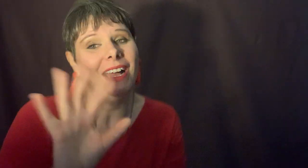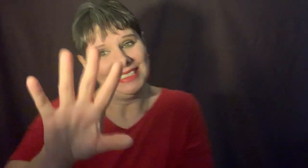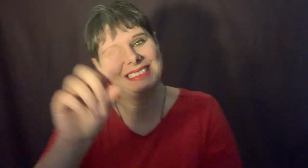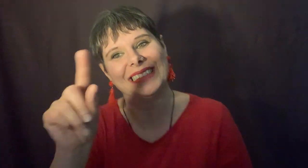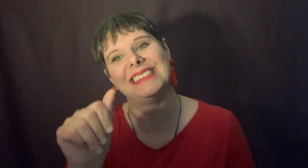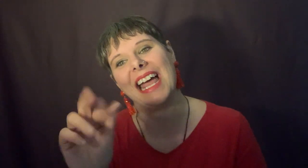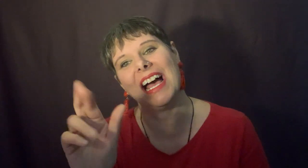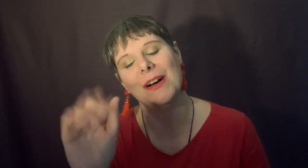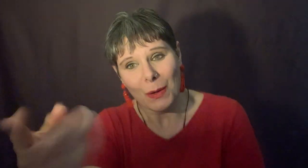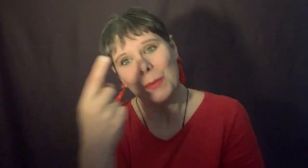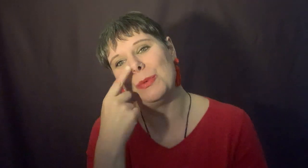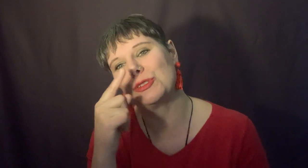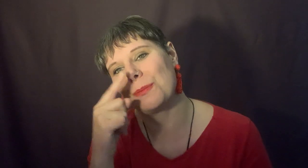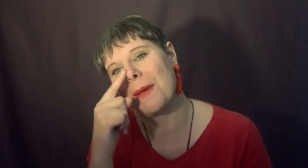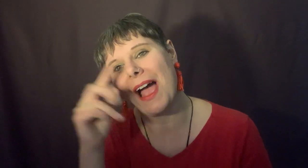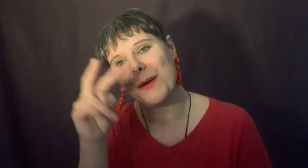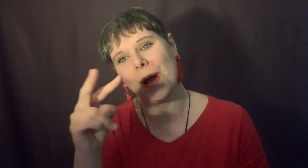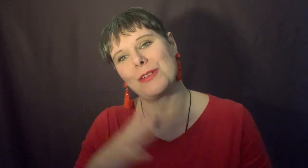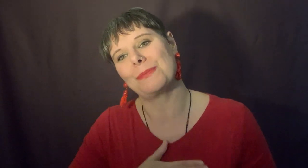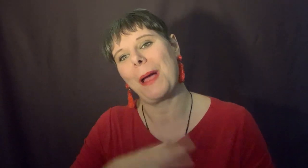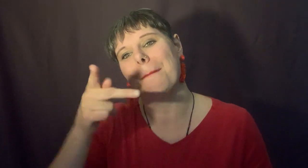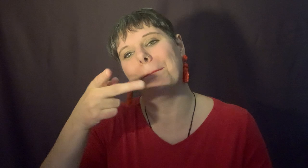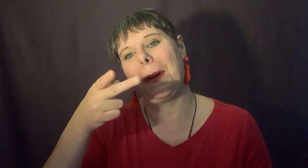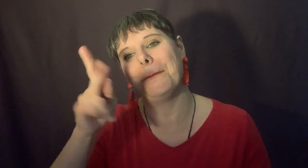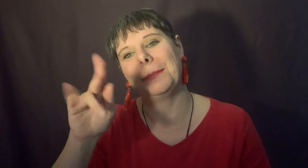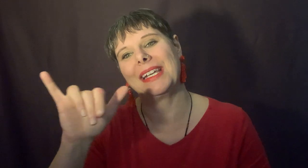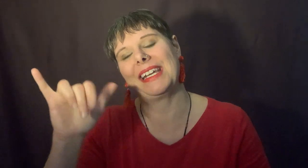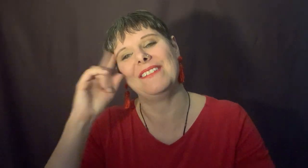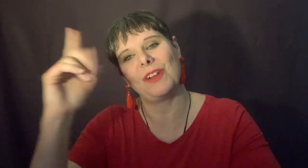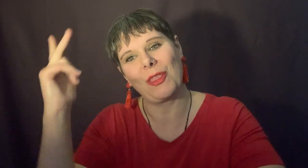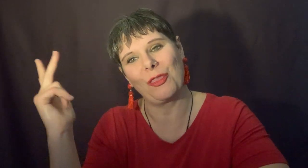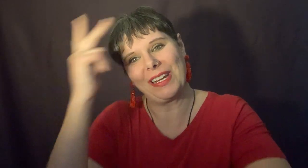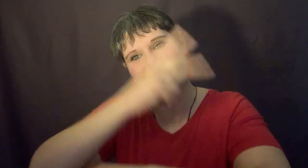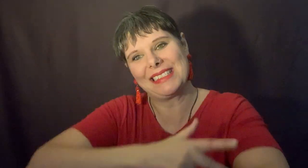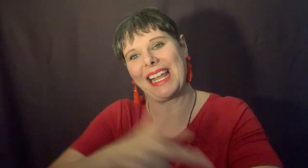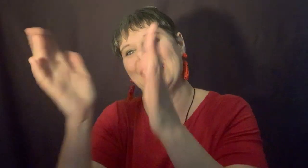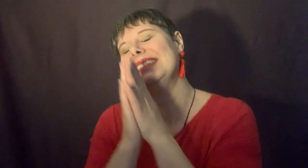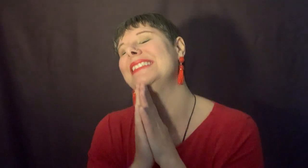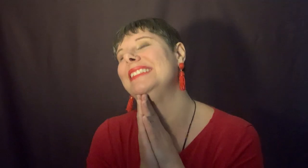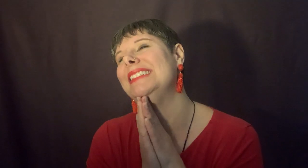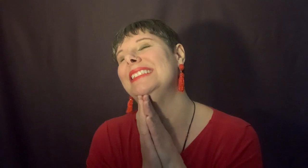"Zara would you mind watching my puppy for me for three days?"